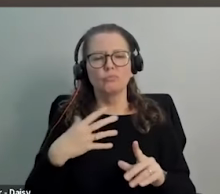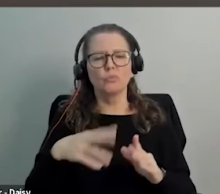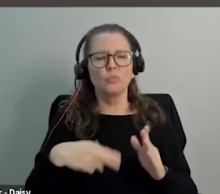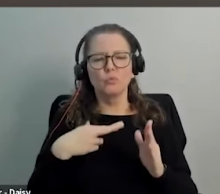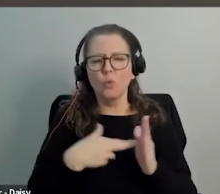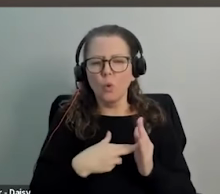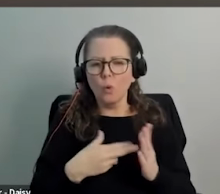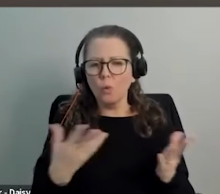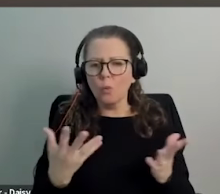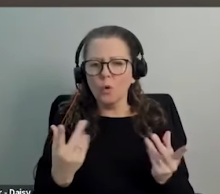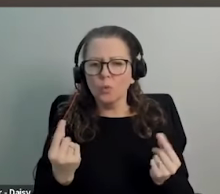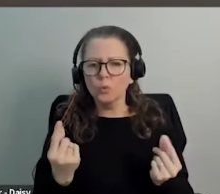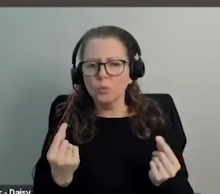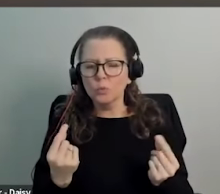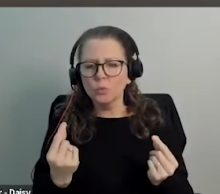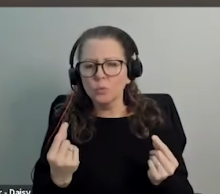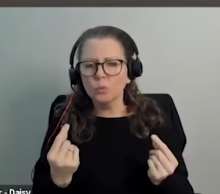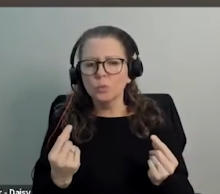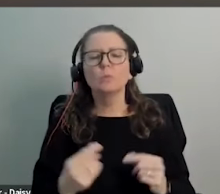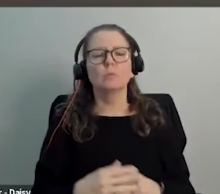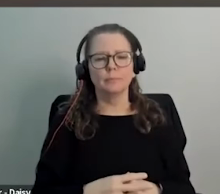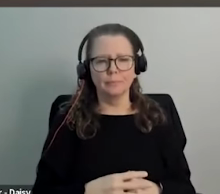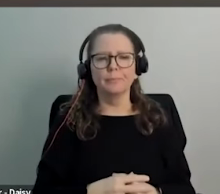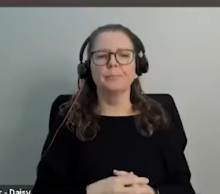Tell us more about your career journey